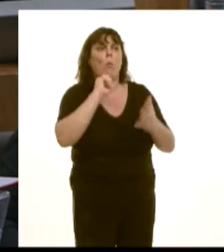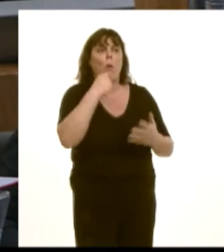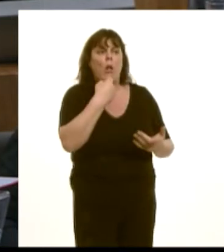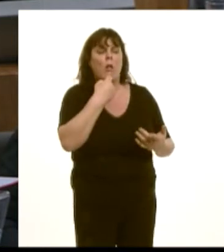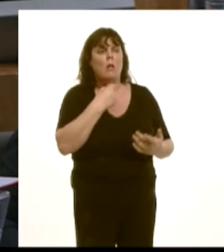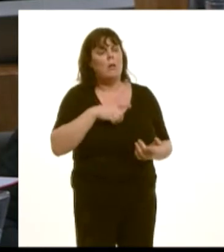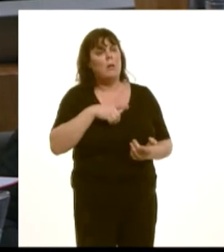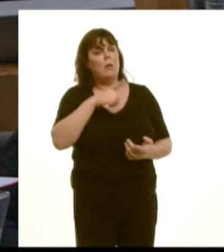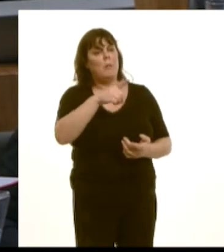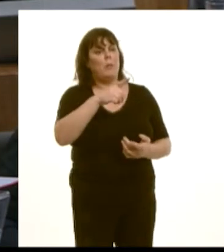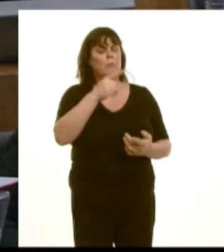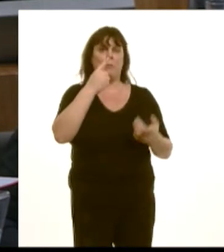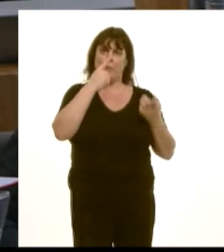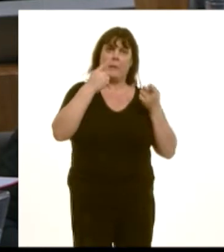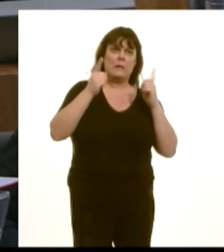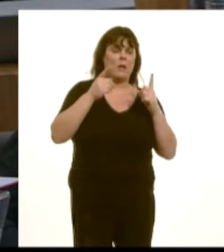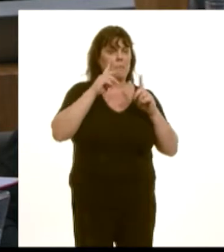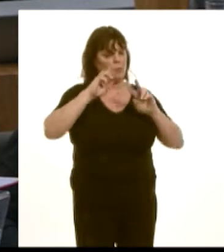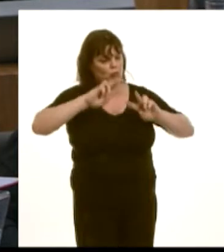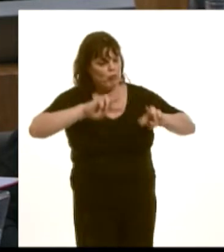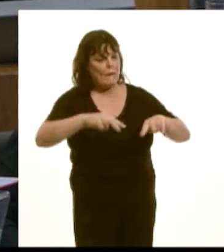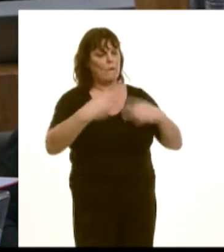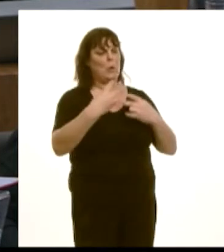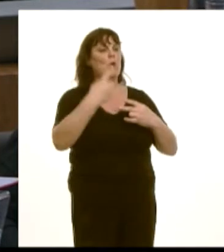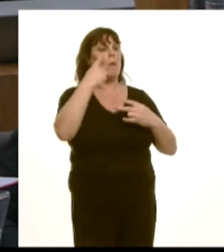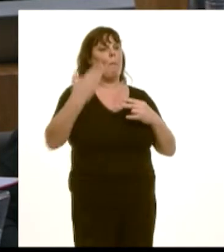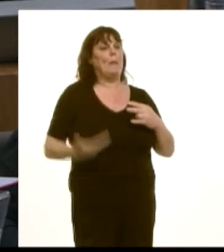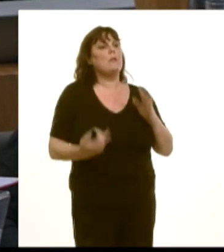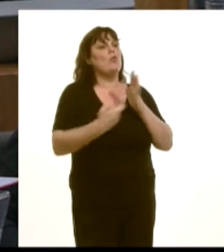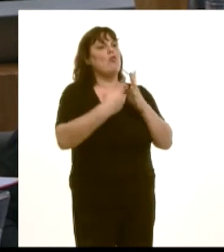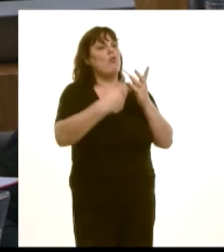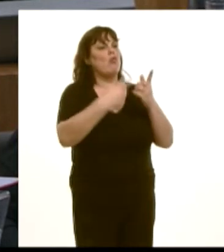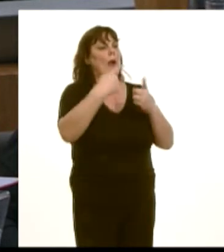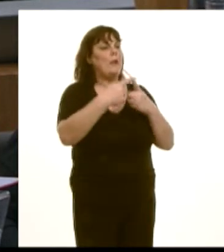gone through a review process to look at business rates to provide the most attractive business